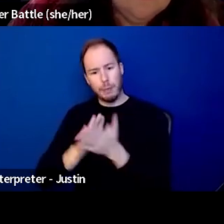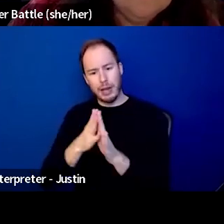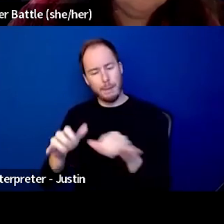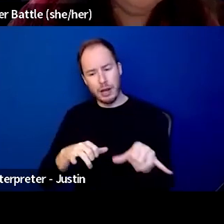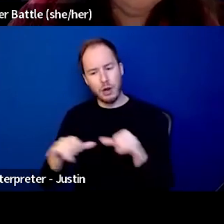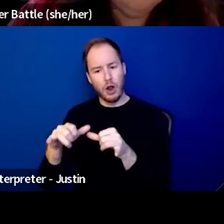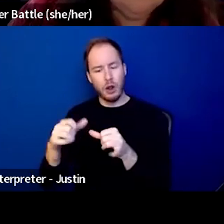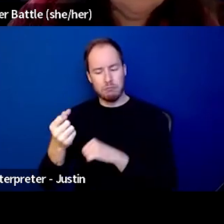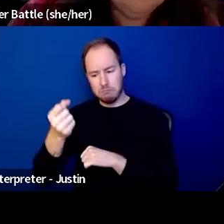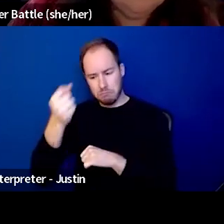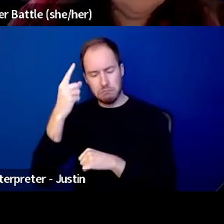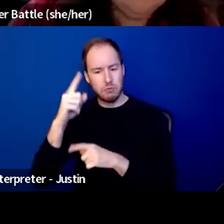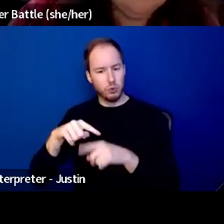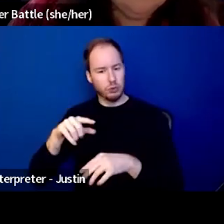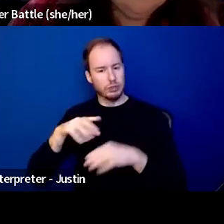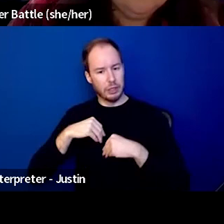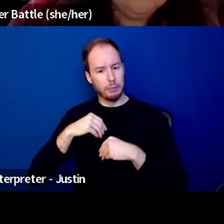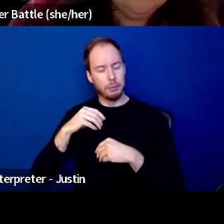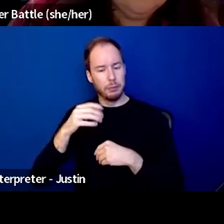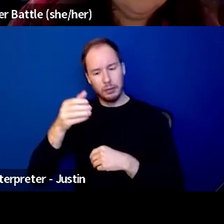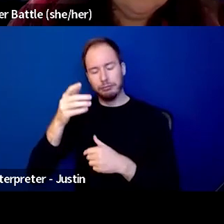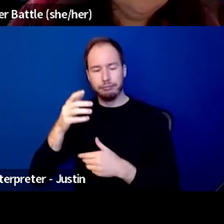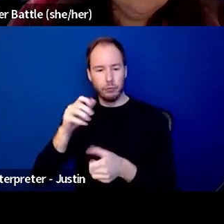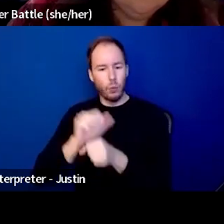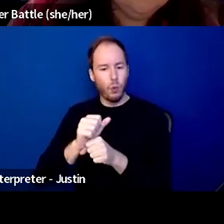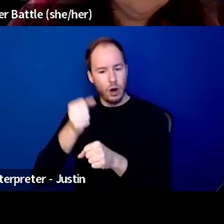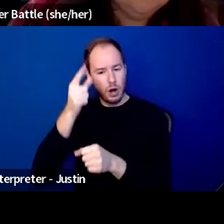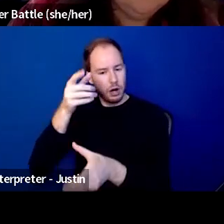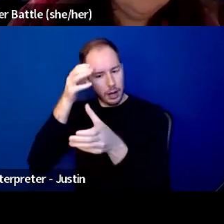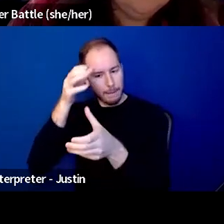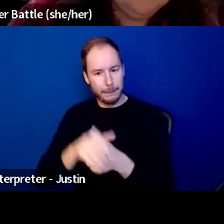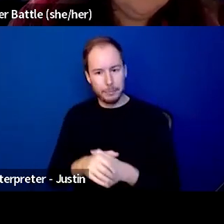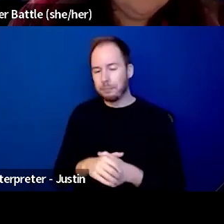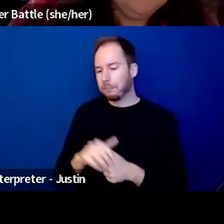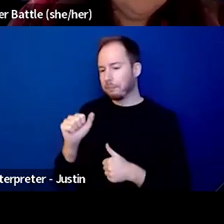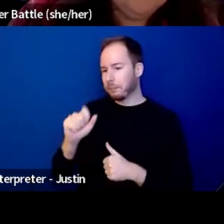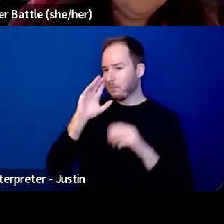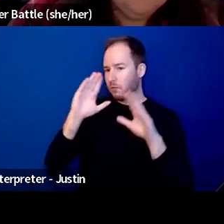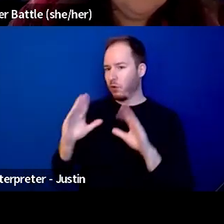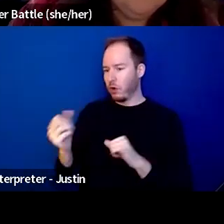of scope of work and competency? That's a great question. And we're still working on it.